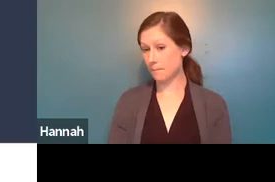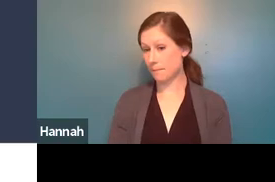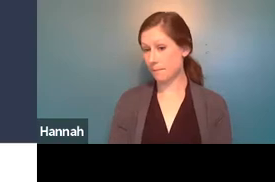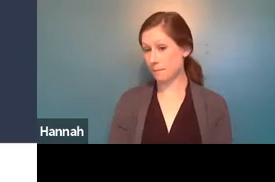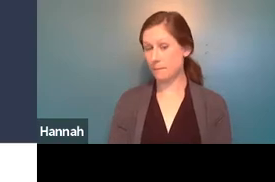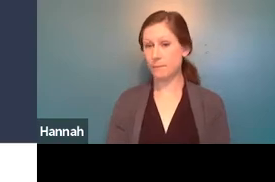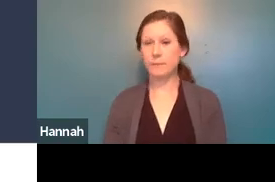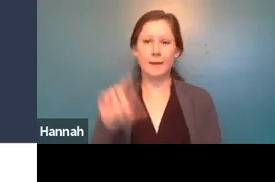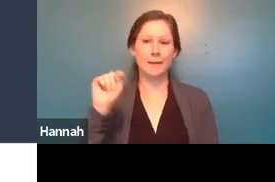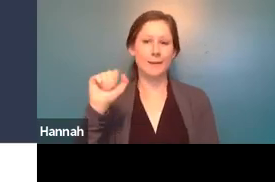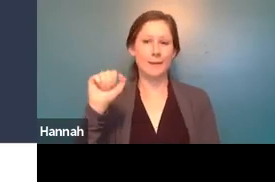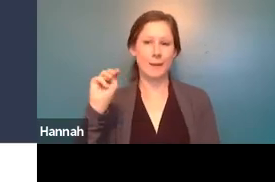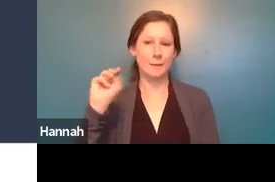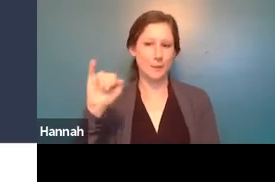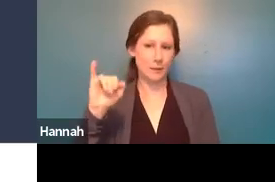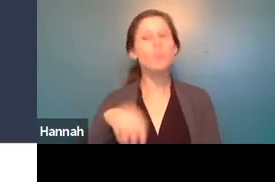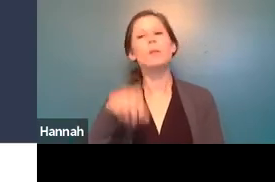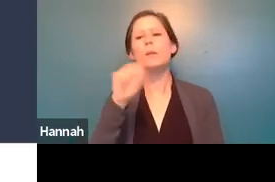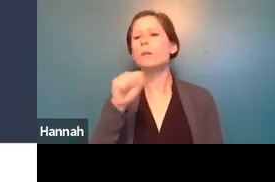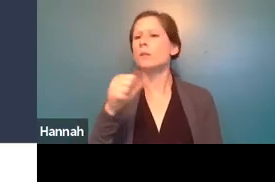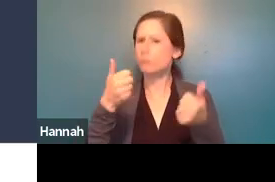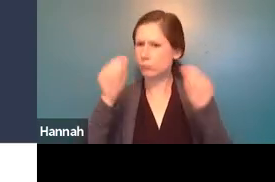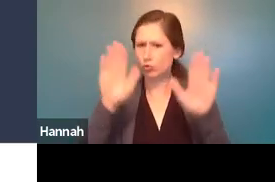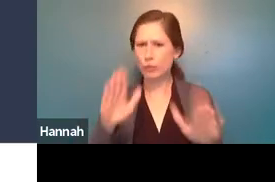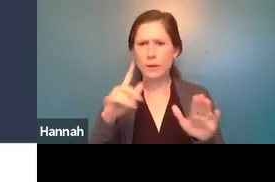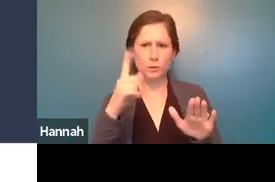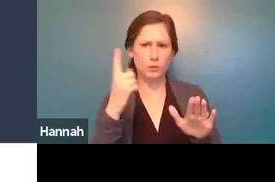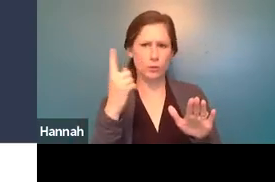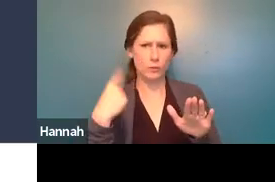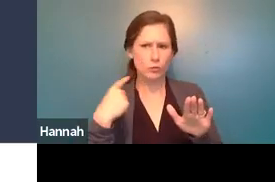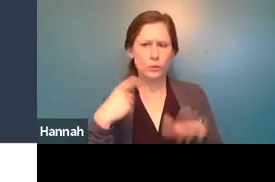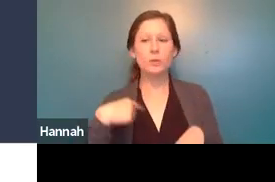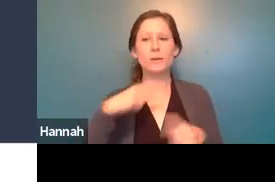Tami: Yeah, I mean that's a great question and that's exactly what we're working through right now. We do have some